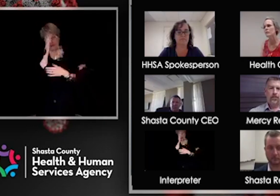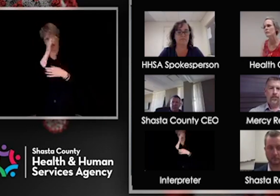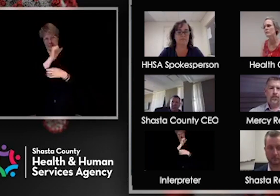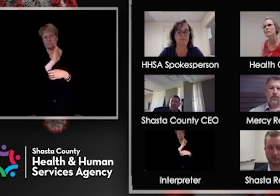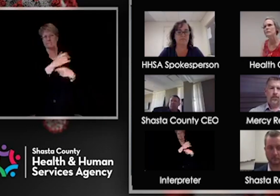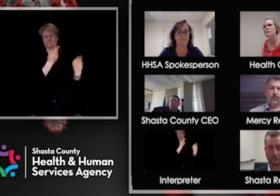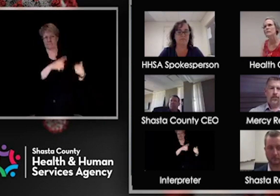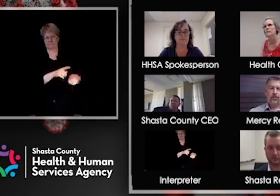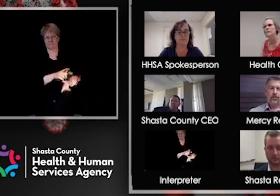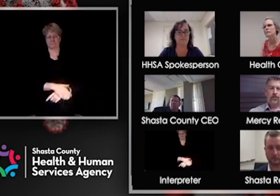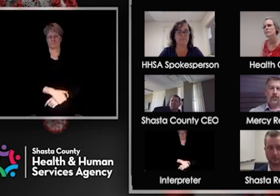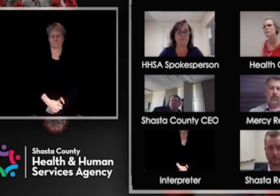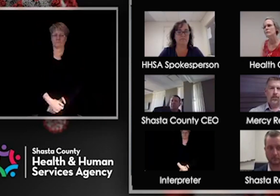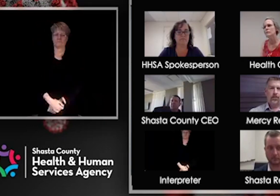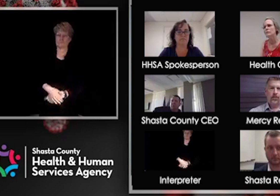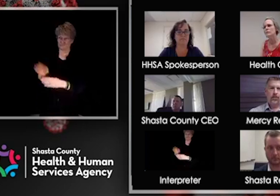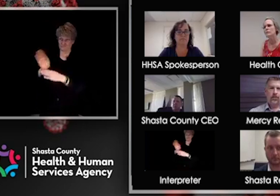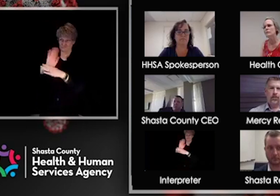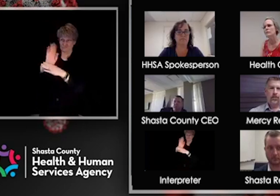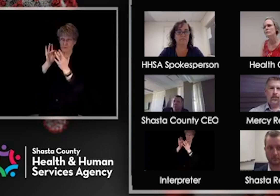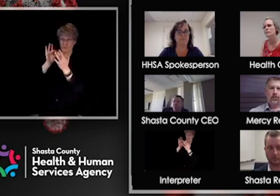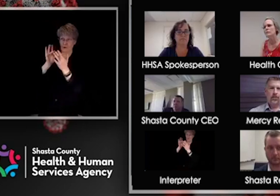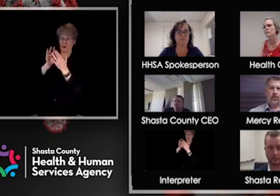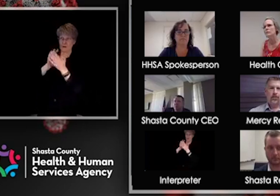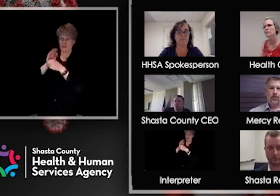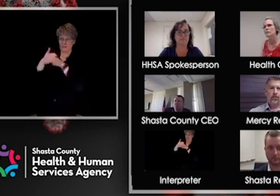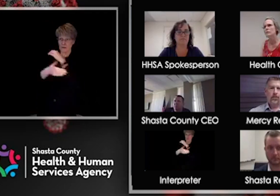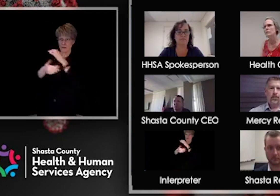Did the business contact the county before it made that decision?